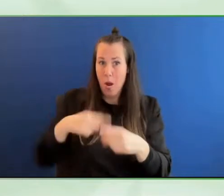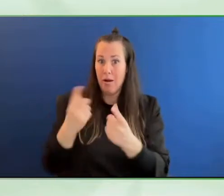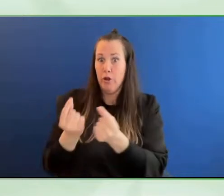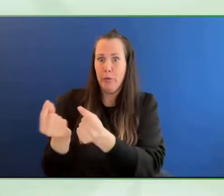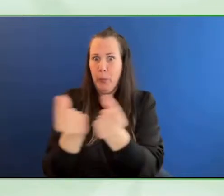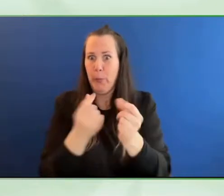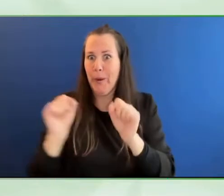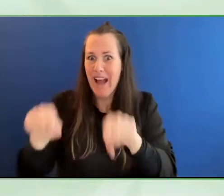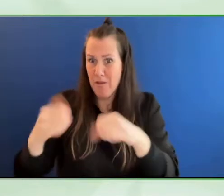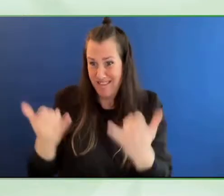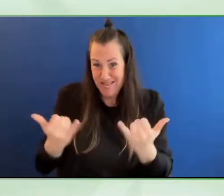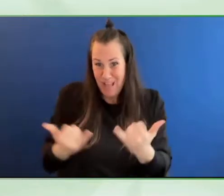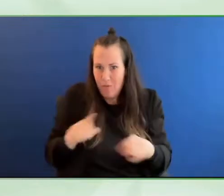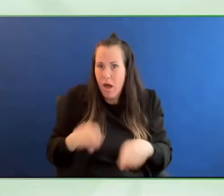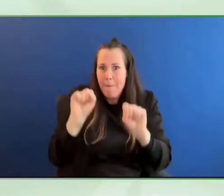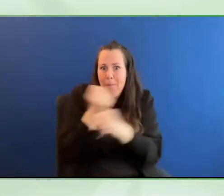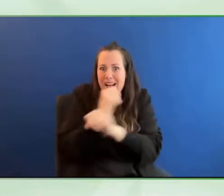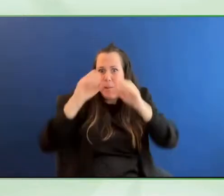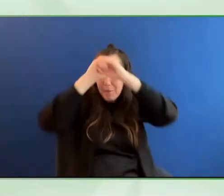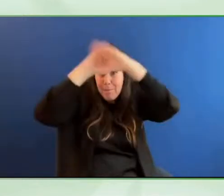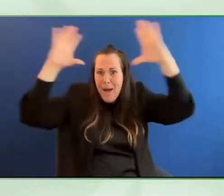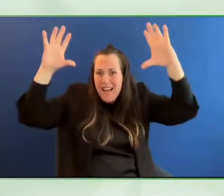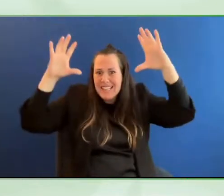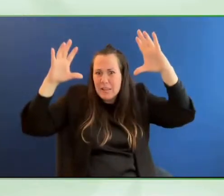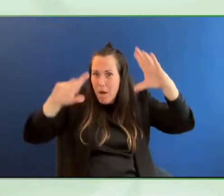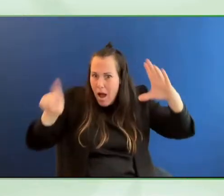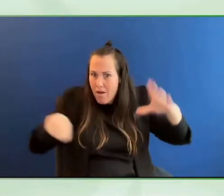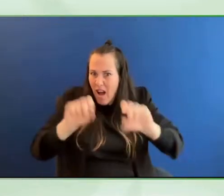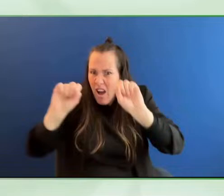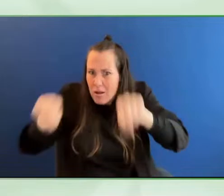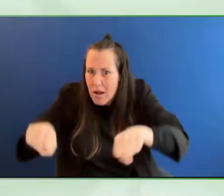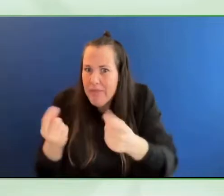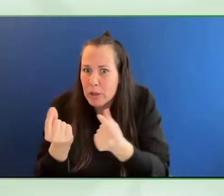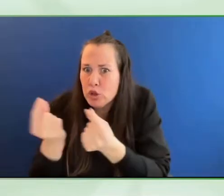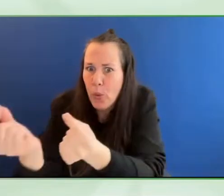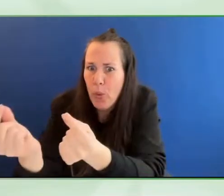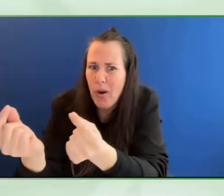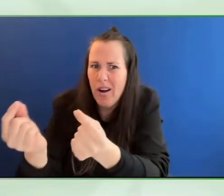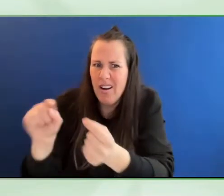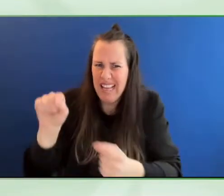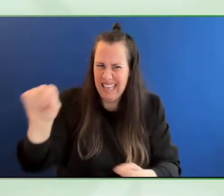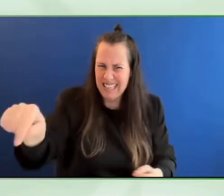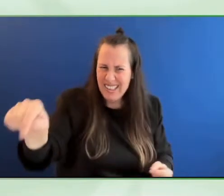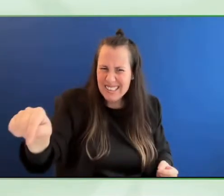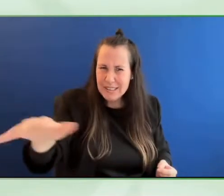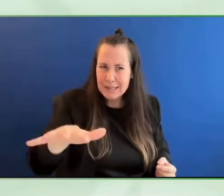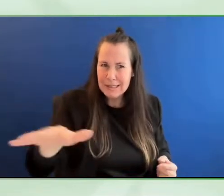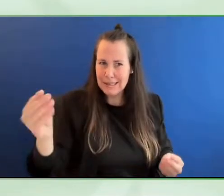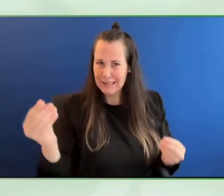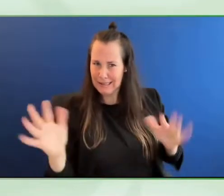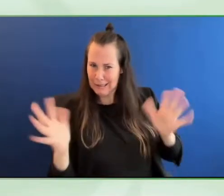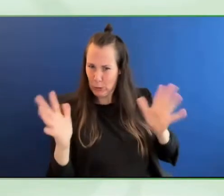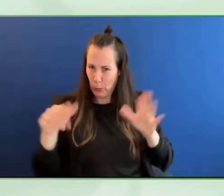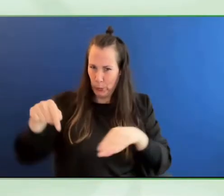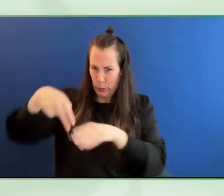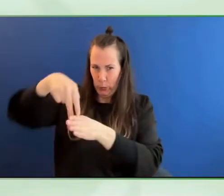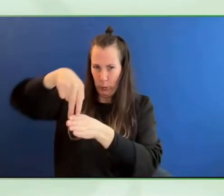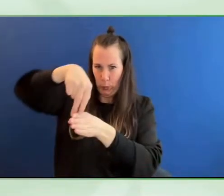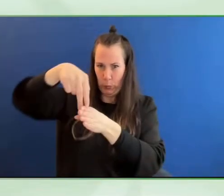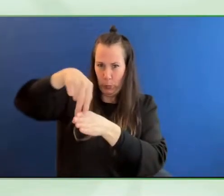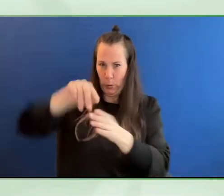If it is used only to save money, for lack of quality, then it's not worth it.